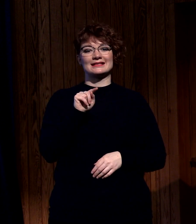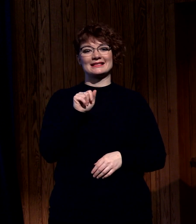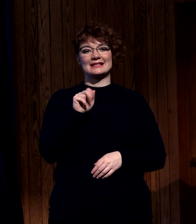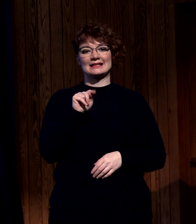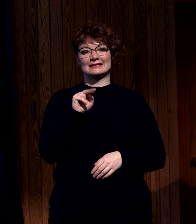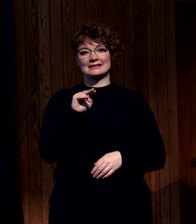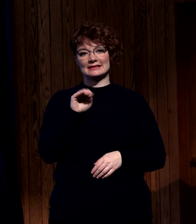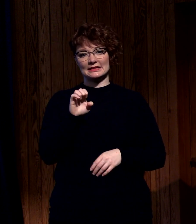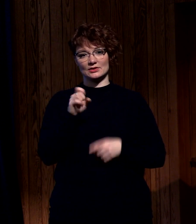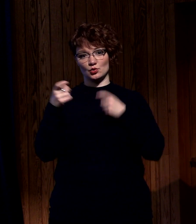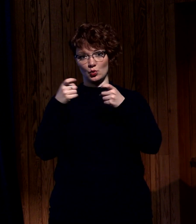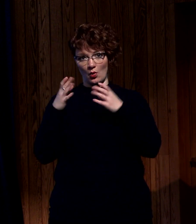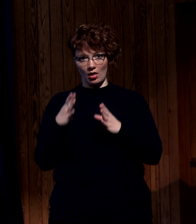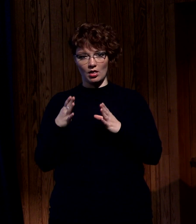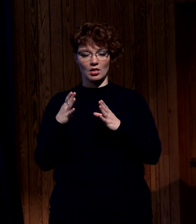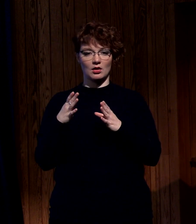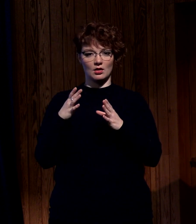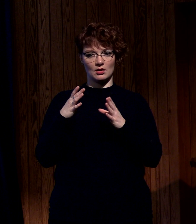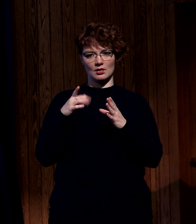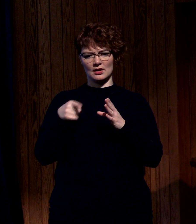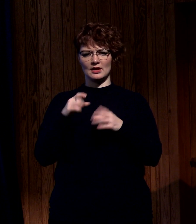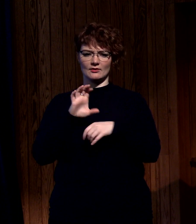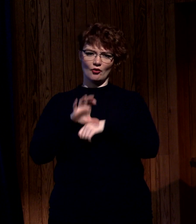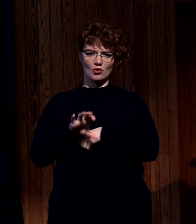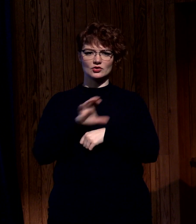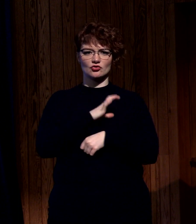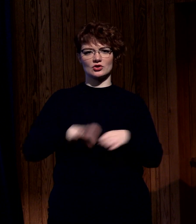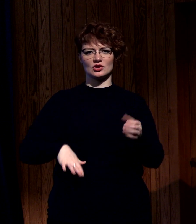he decided to make Christianity the religion of the state,